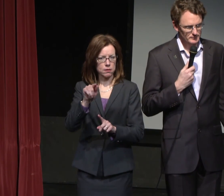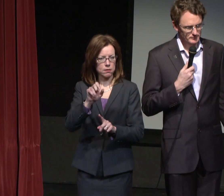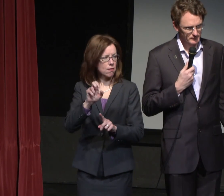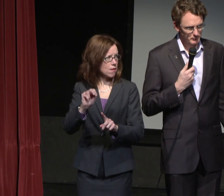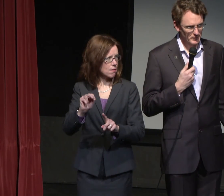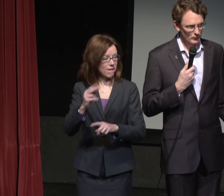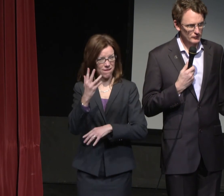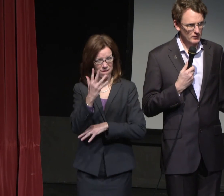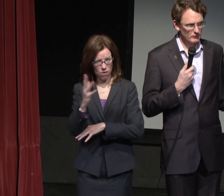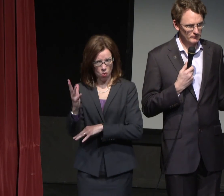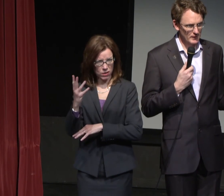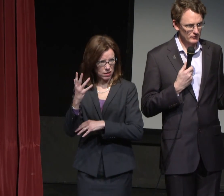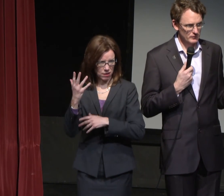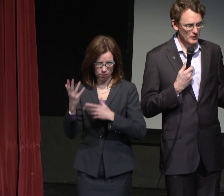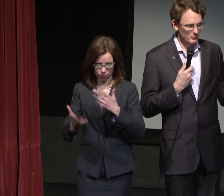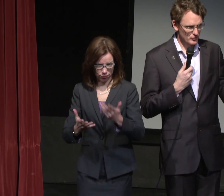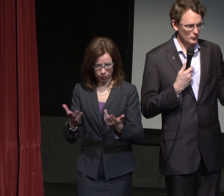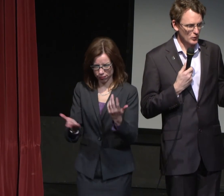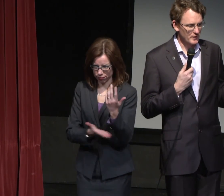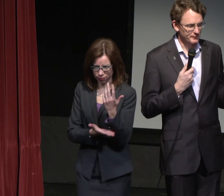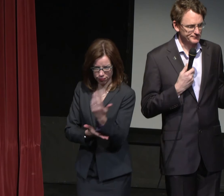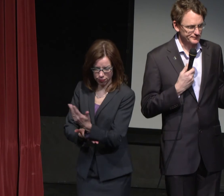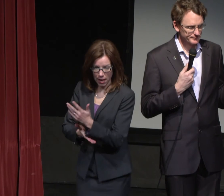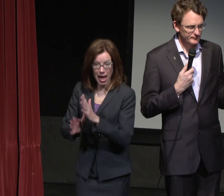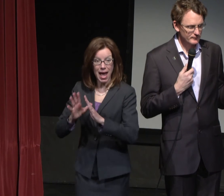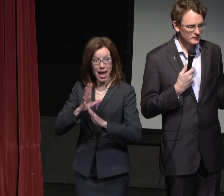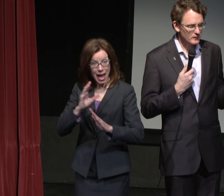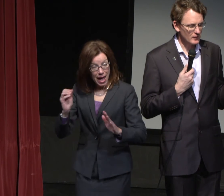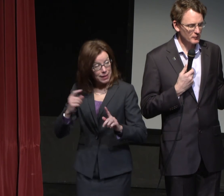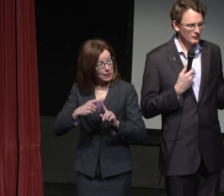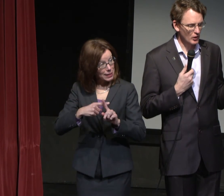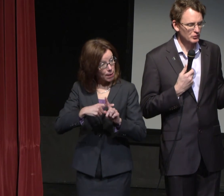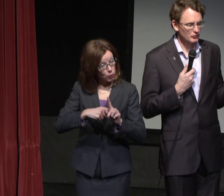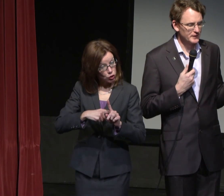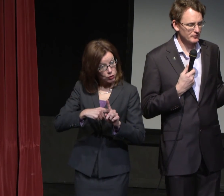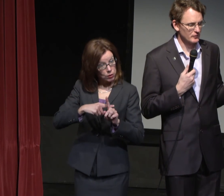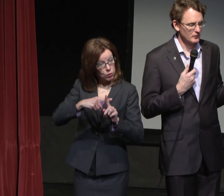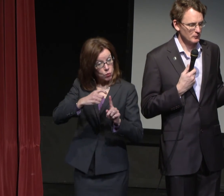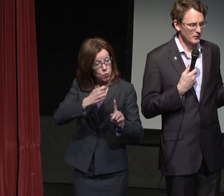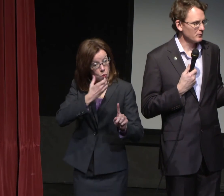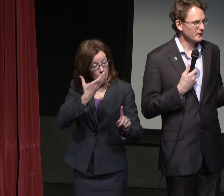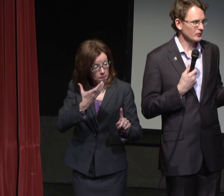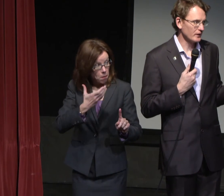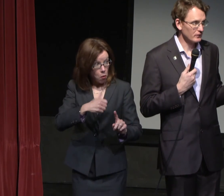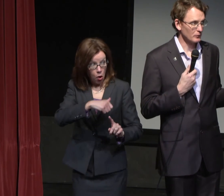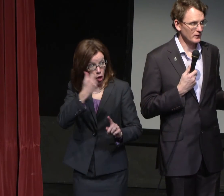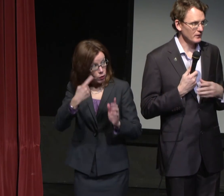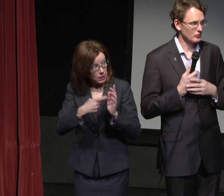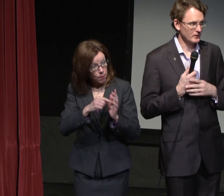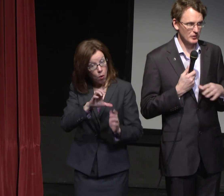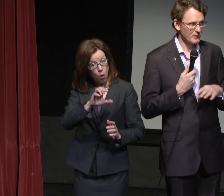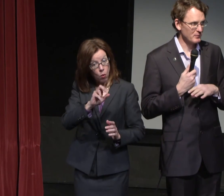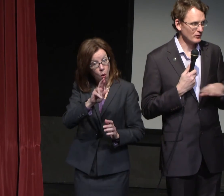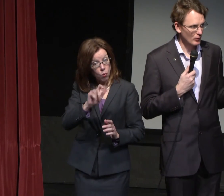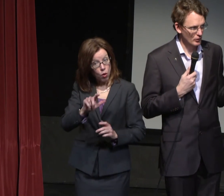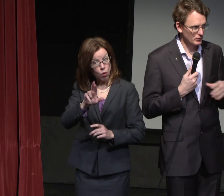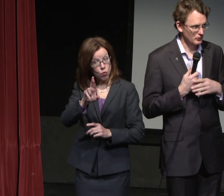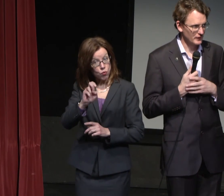But also, as the temperatures warm up, coral reefs might be extinct in 100 years, there may be no coral reefs.